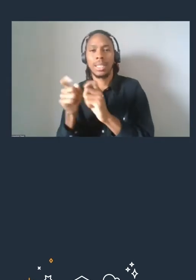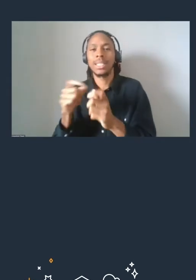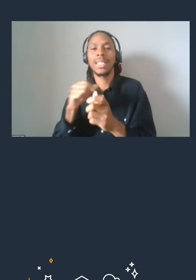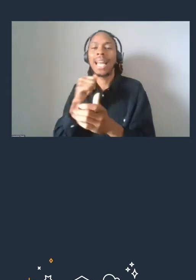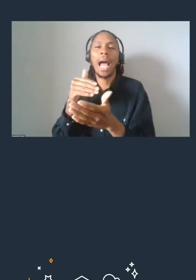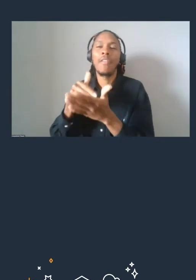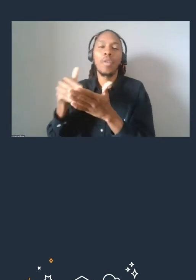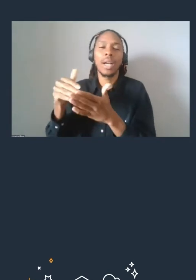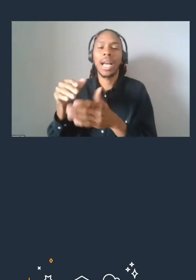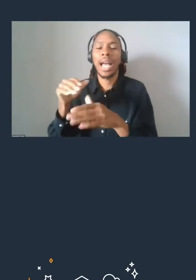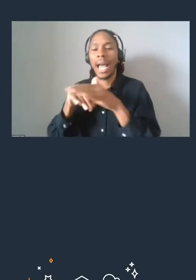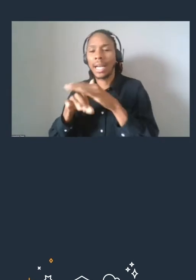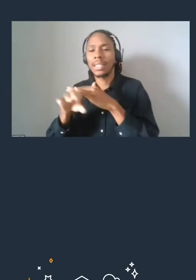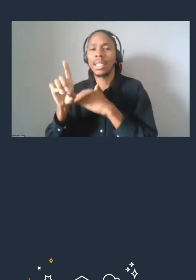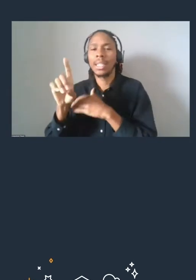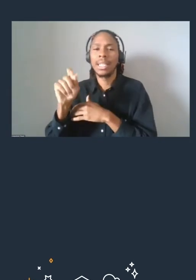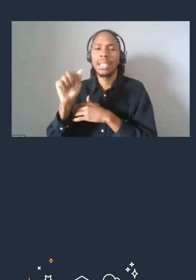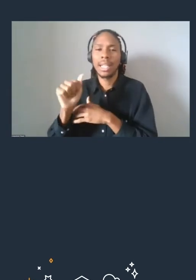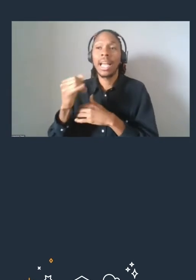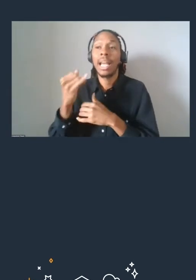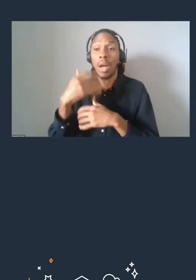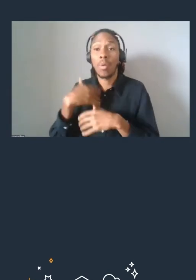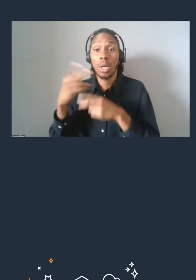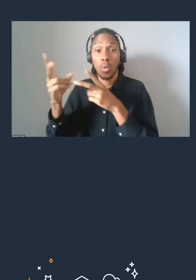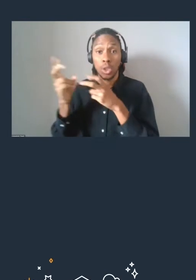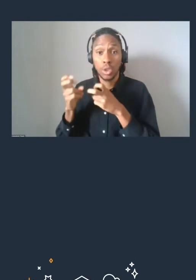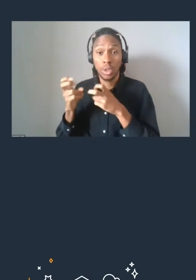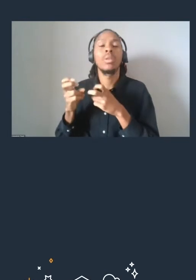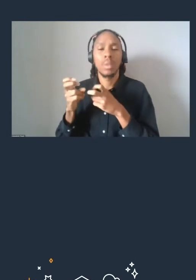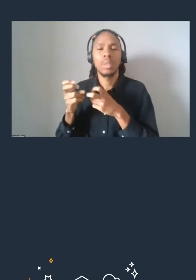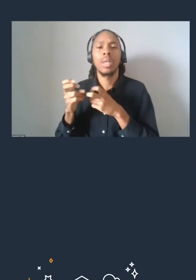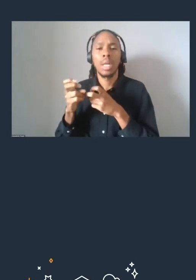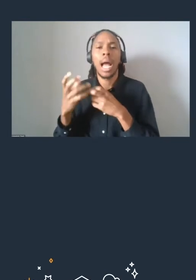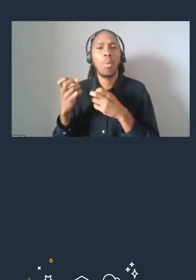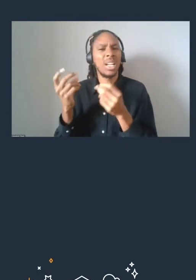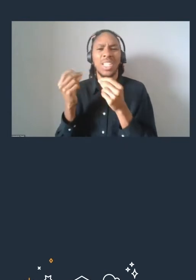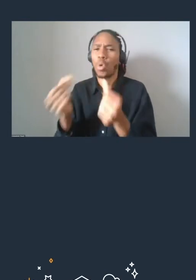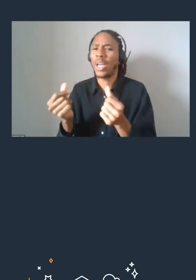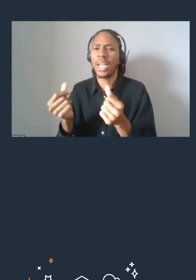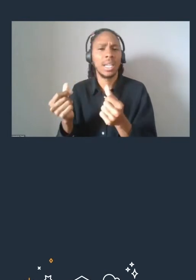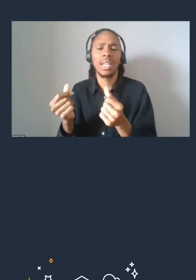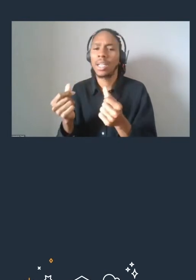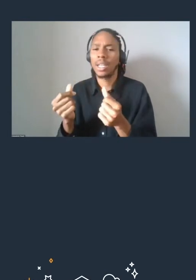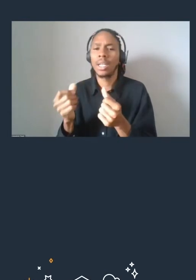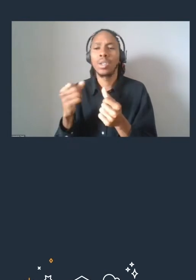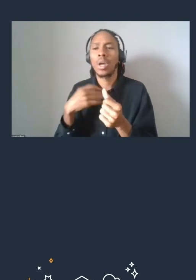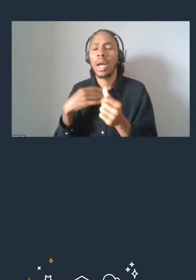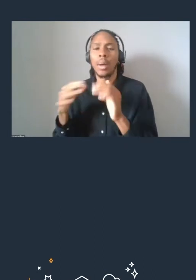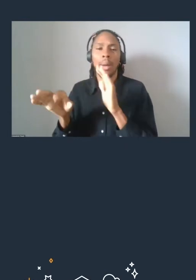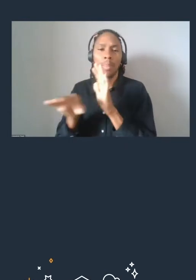but when I do wanna retrieve it, I want the retrieval time to be quick so I'm gonna pick standard pi A in this case.